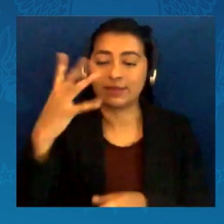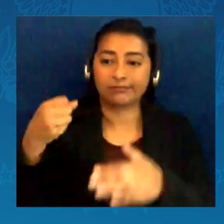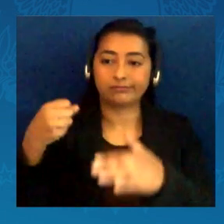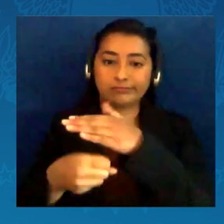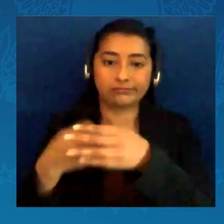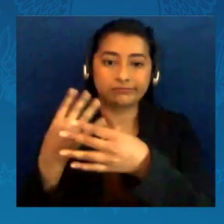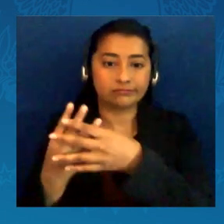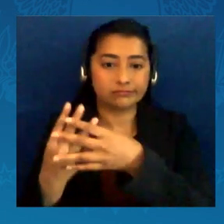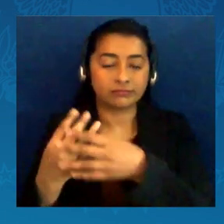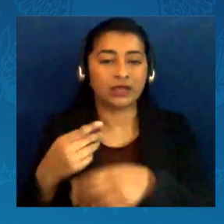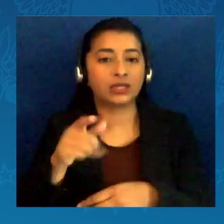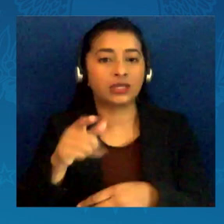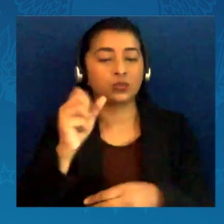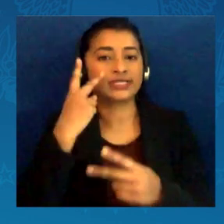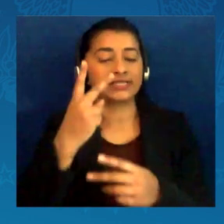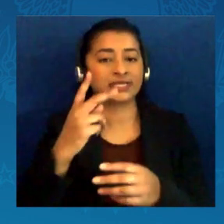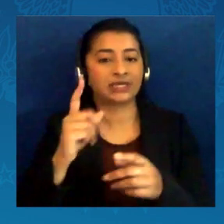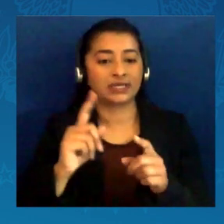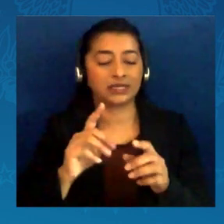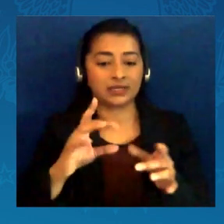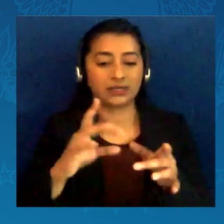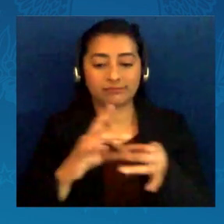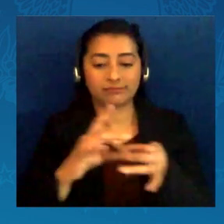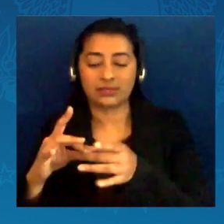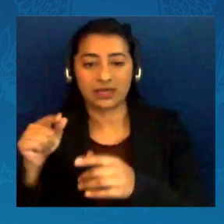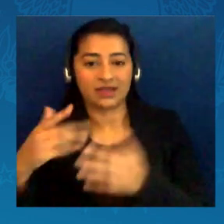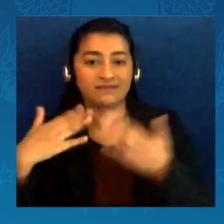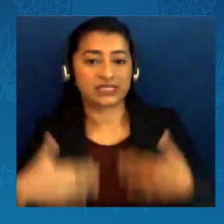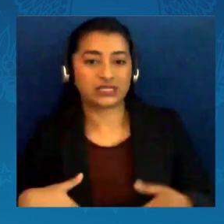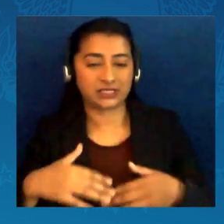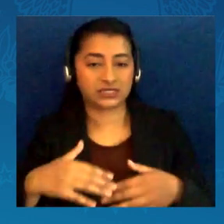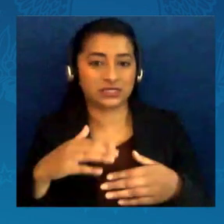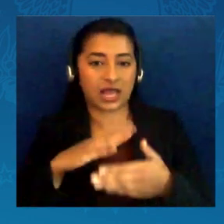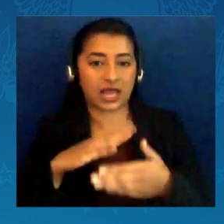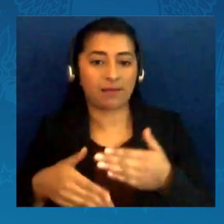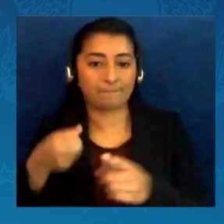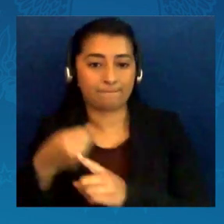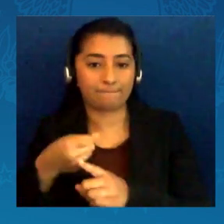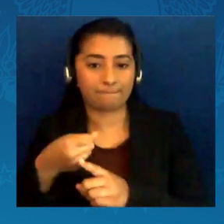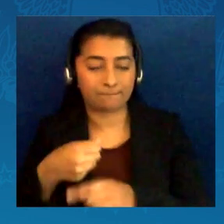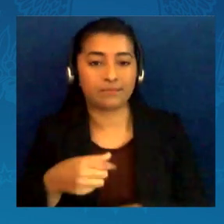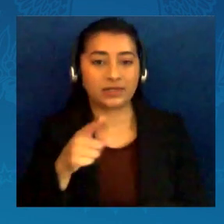And she's done some really fascinating research. All motivated by what you said,